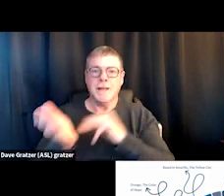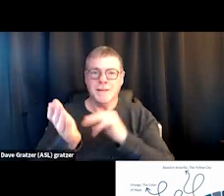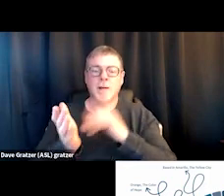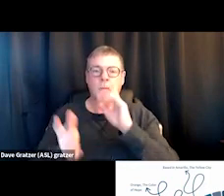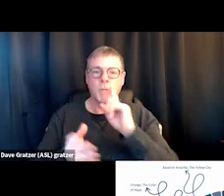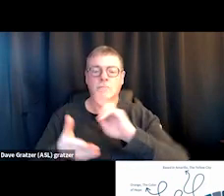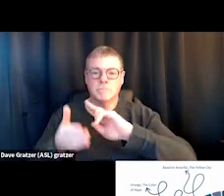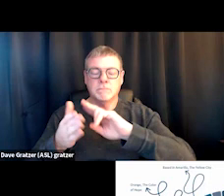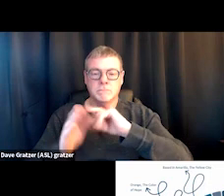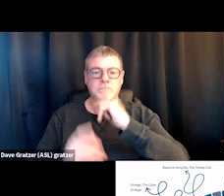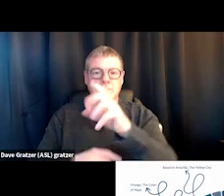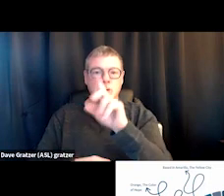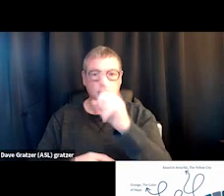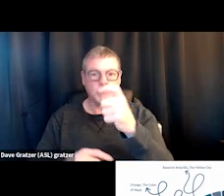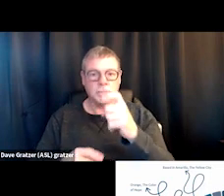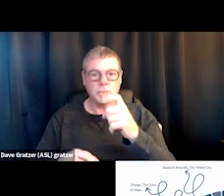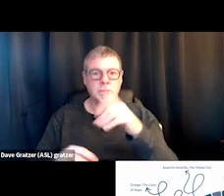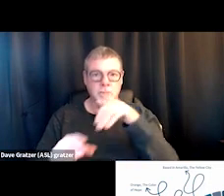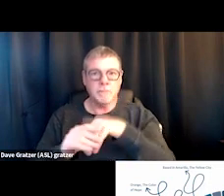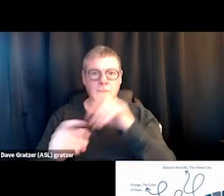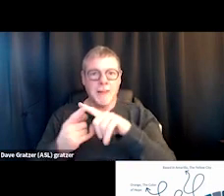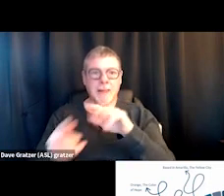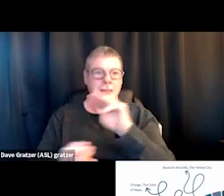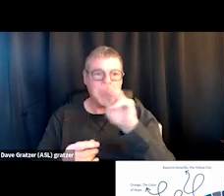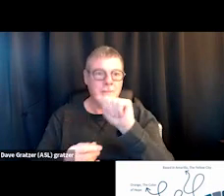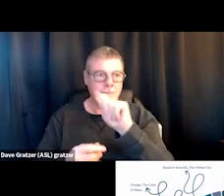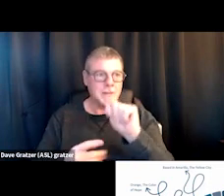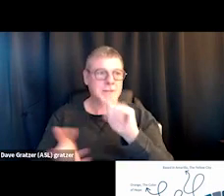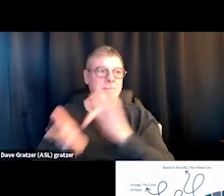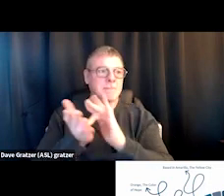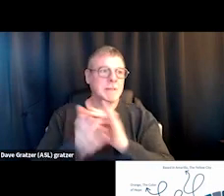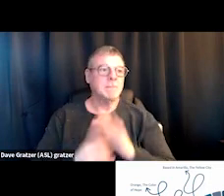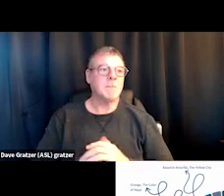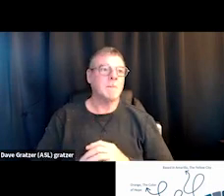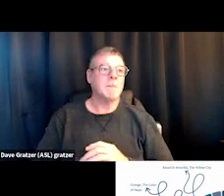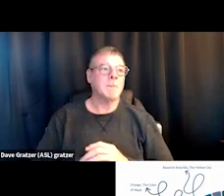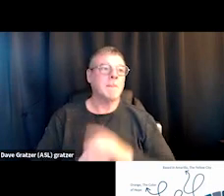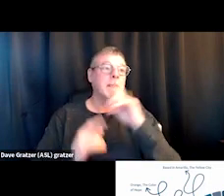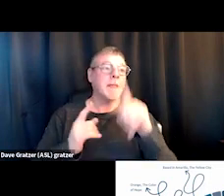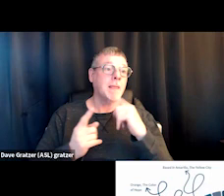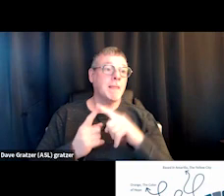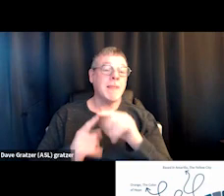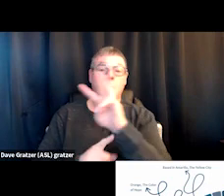and do the induction on the MAT medication, and then the withdrawal management piece,